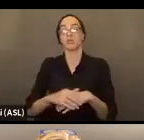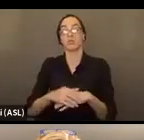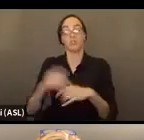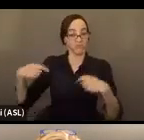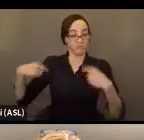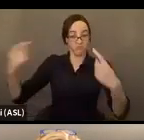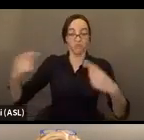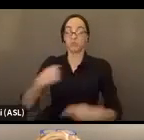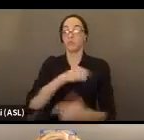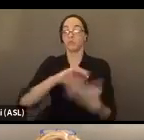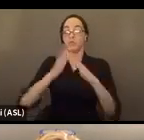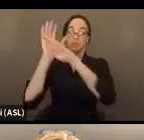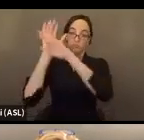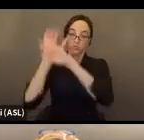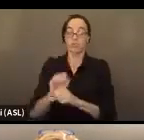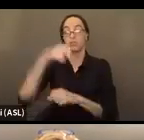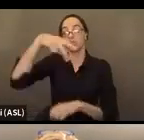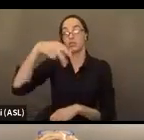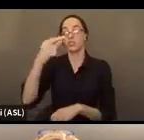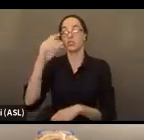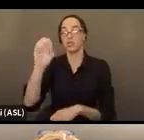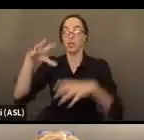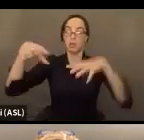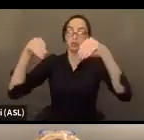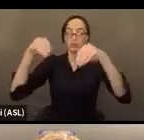but what happens if the power goes out in the middle of winter for